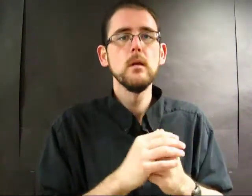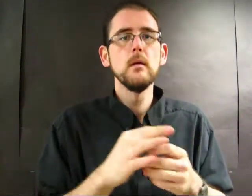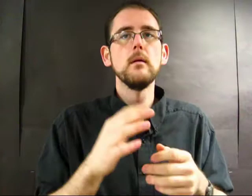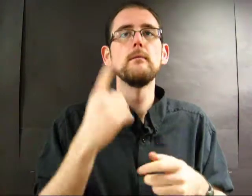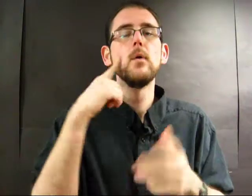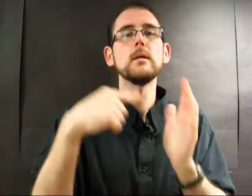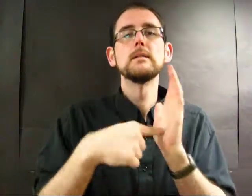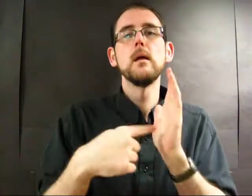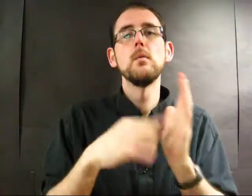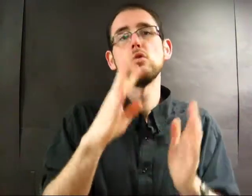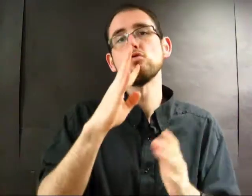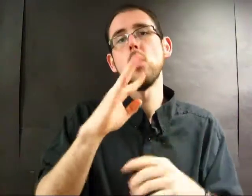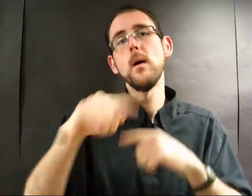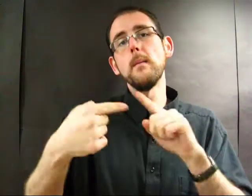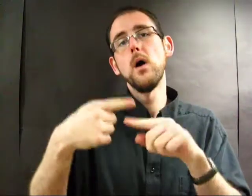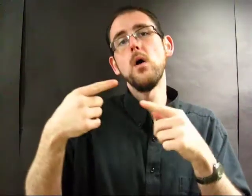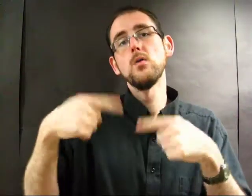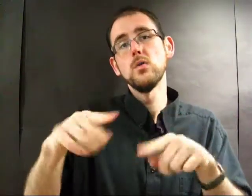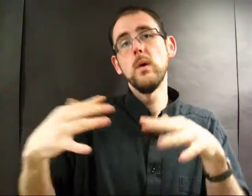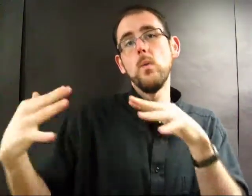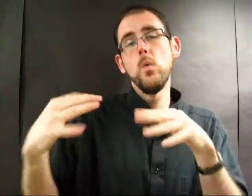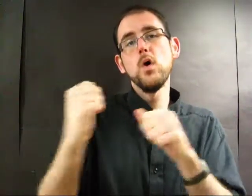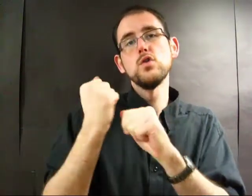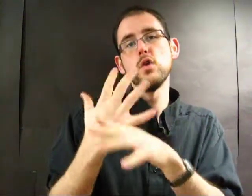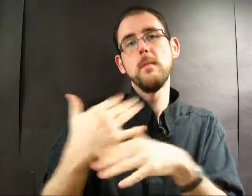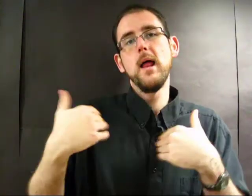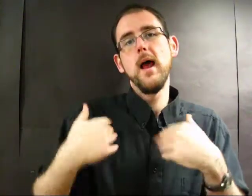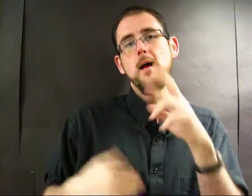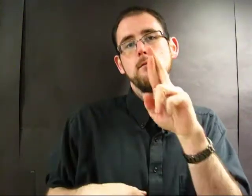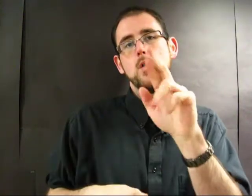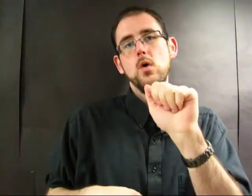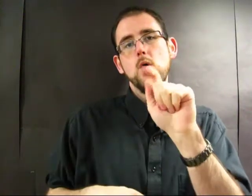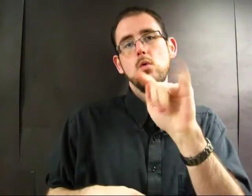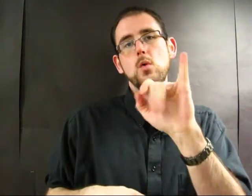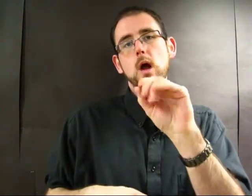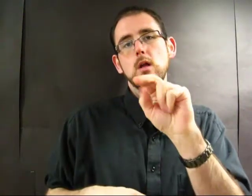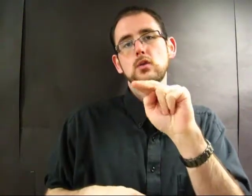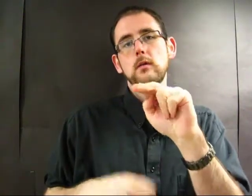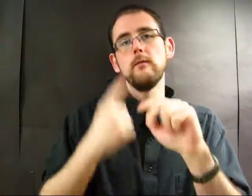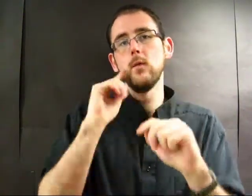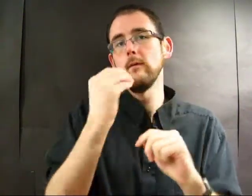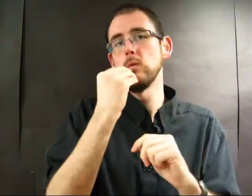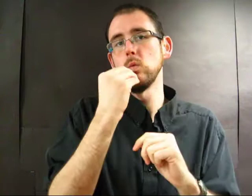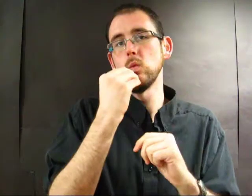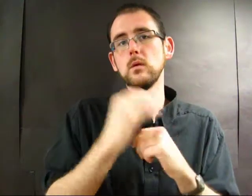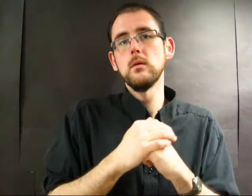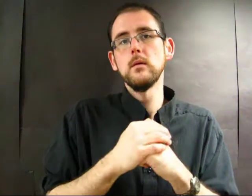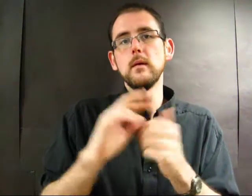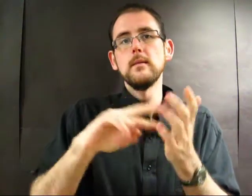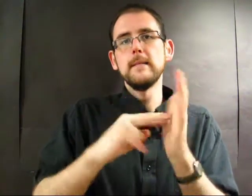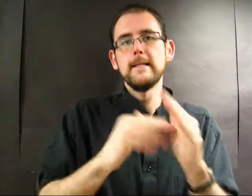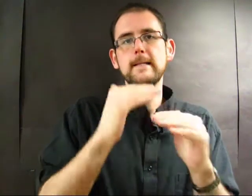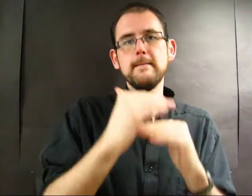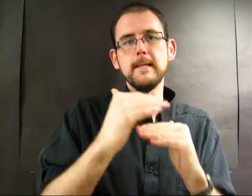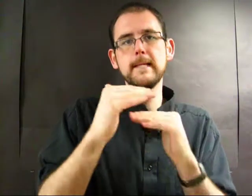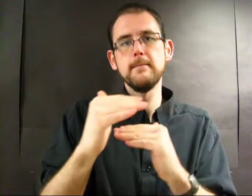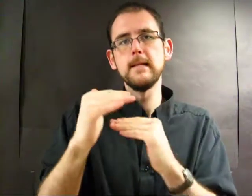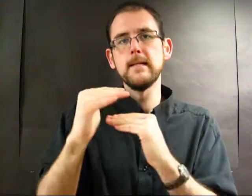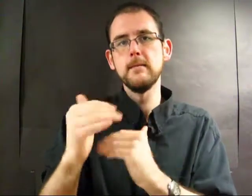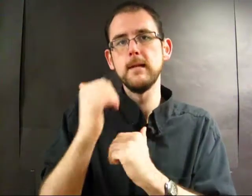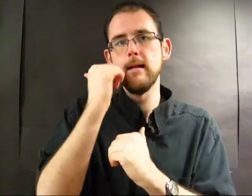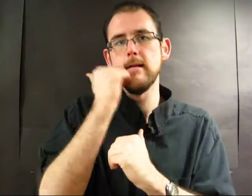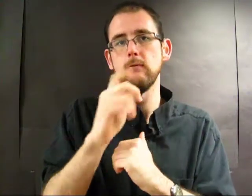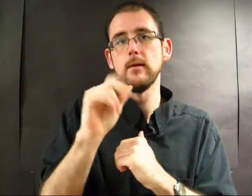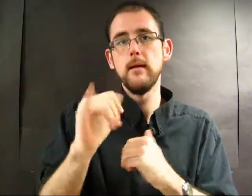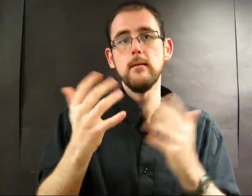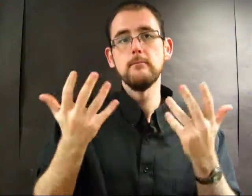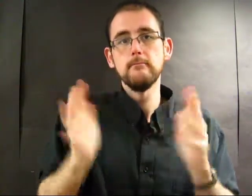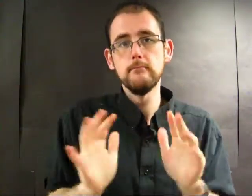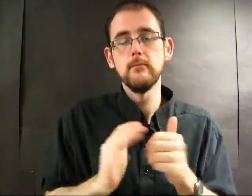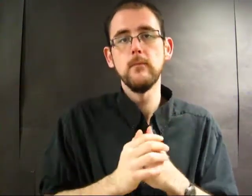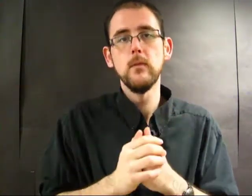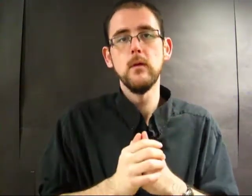For example, the Nazis had a food-rationing system that limited the amount available every day.